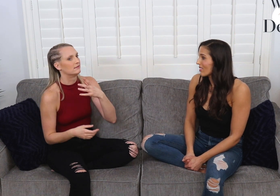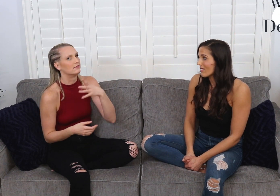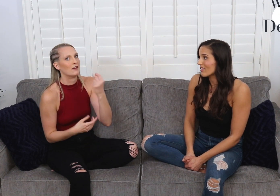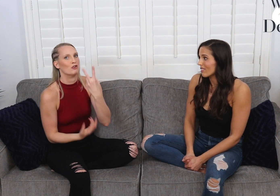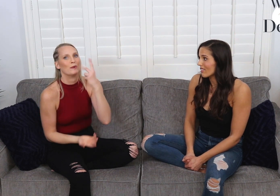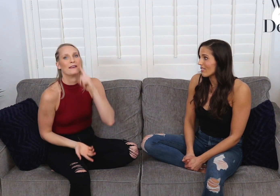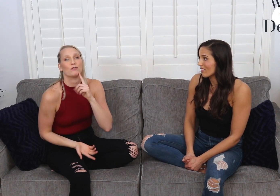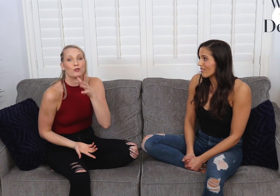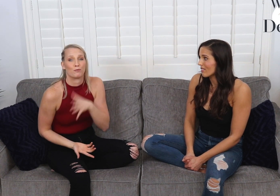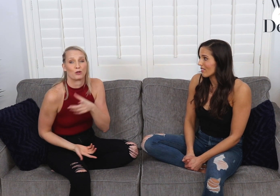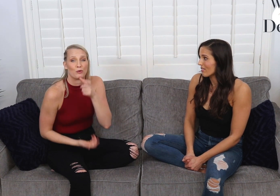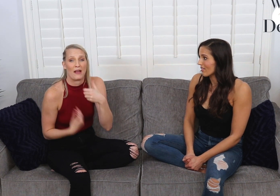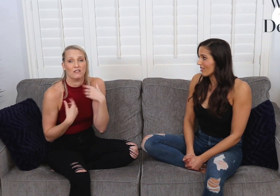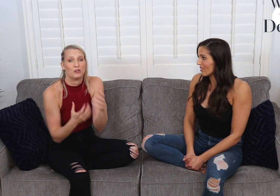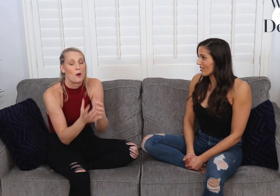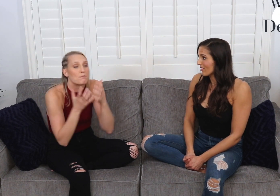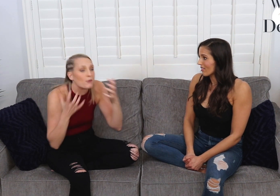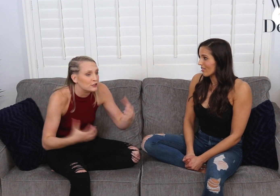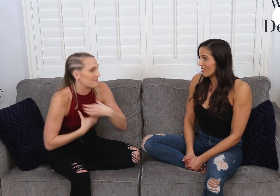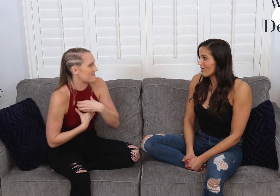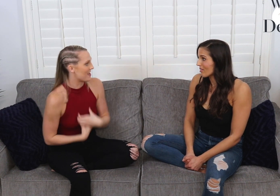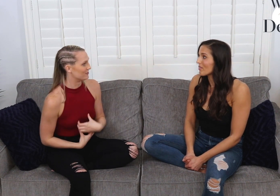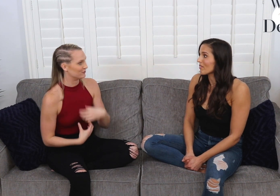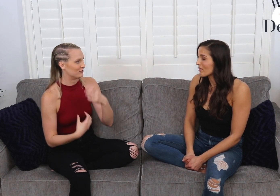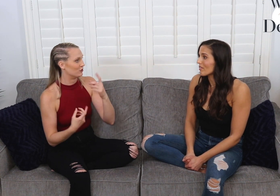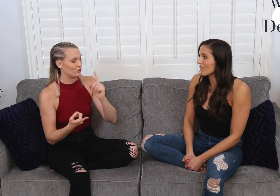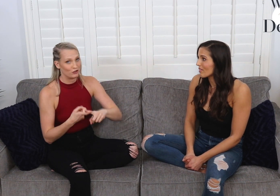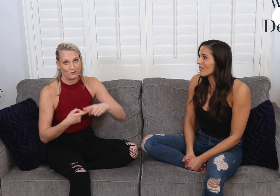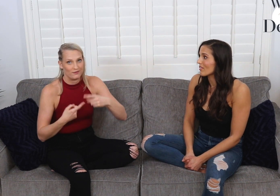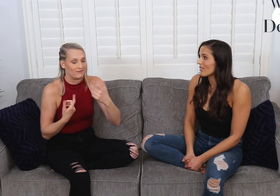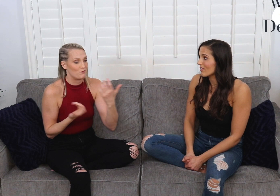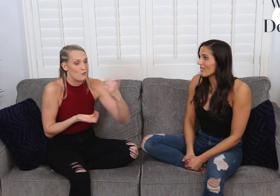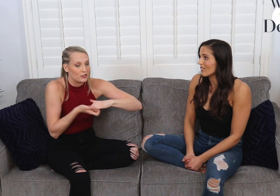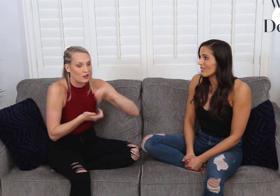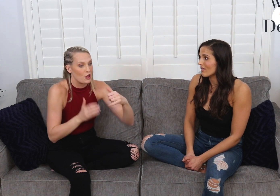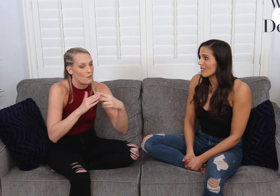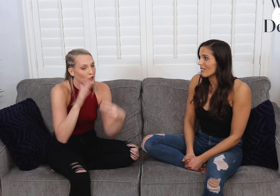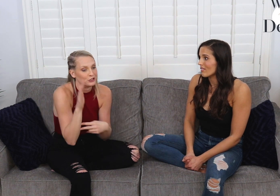We're two Deaf women who have so much passion to build a bridge